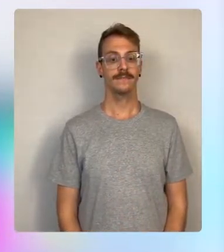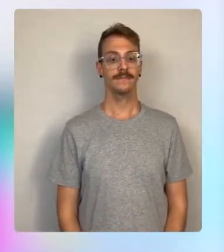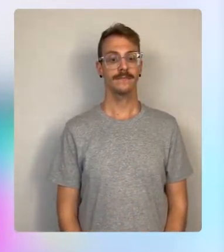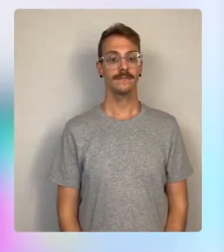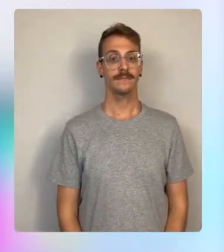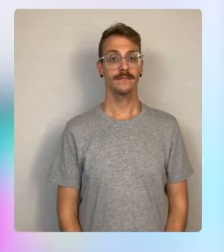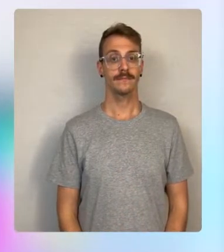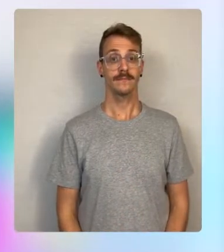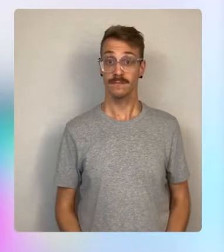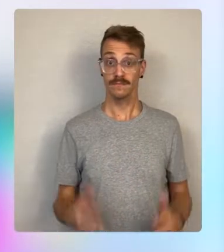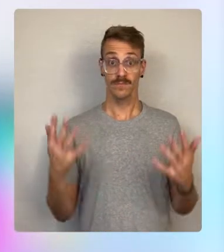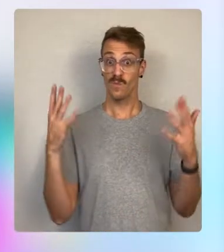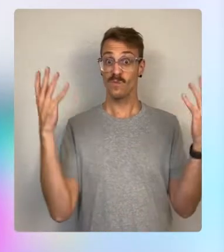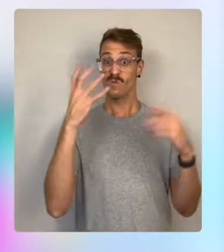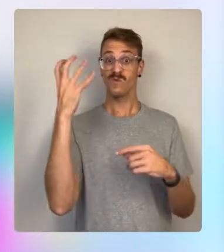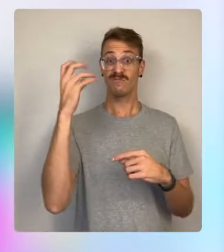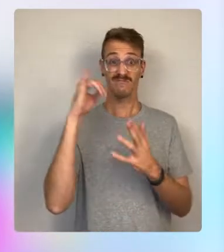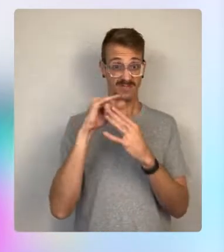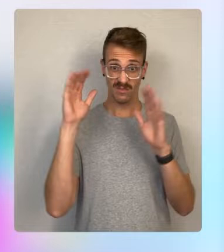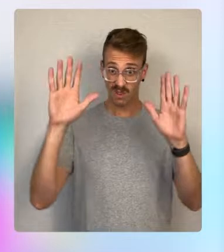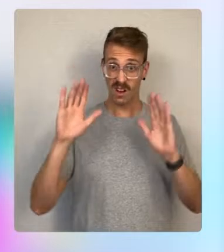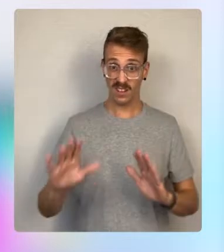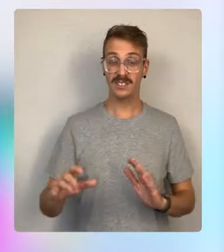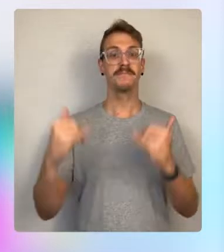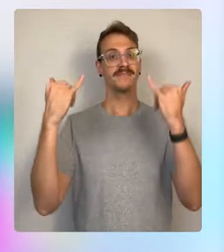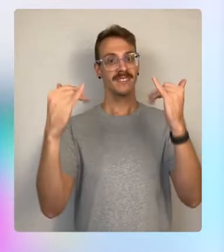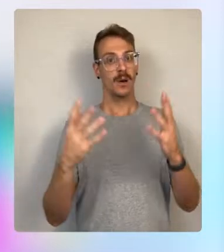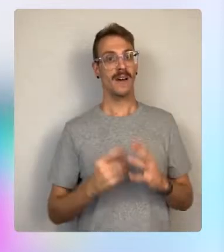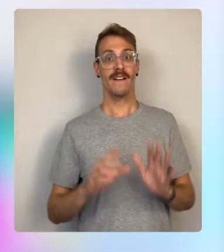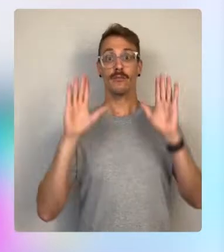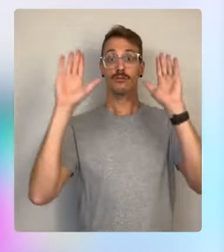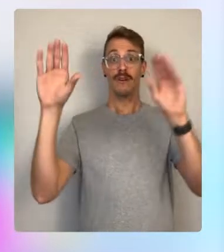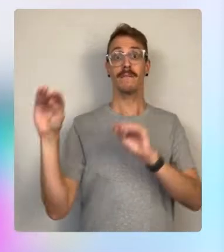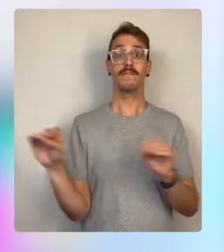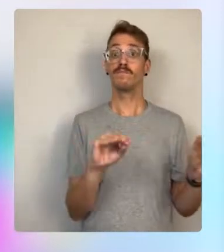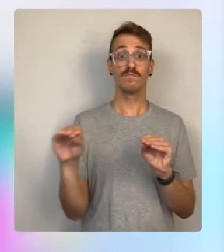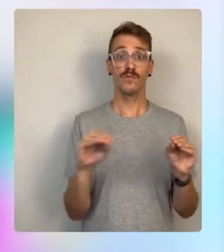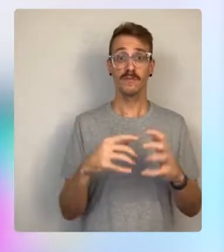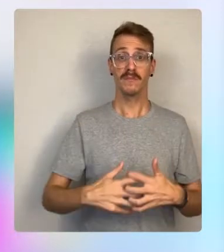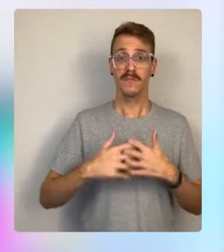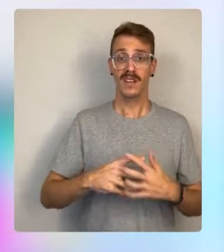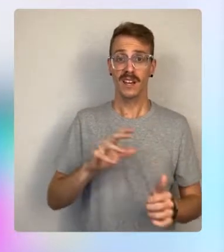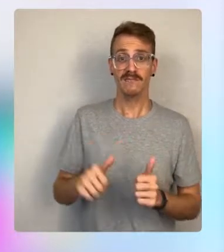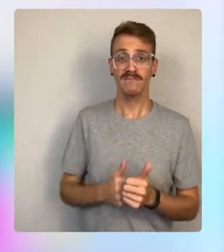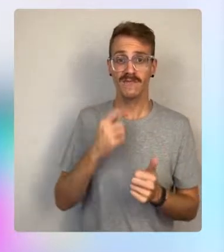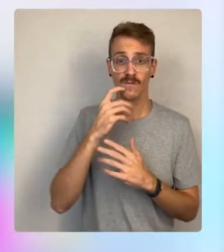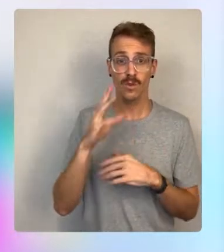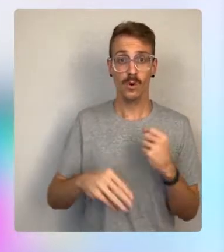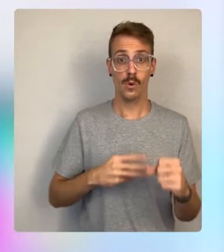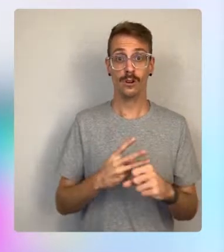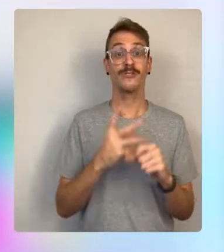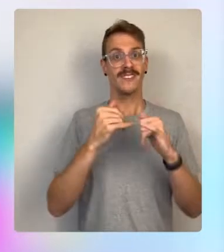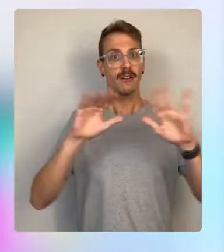Woo! That was awesome. Now we have a great movement mechanic for this world. Let's enhance the experience